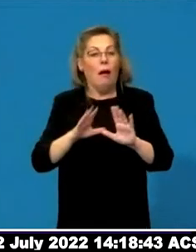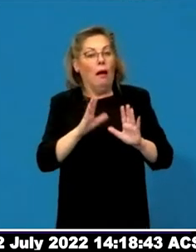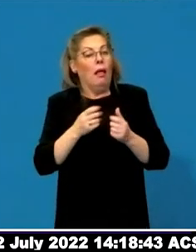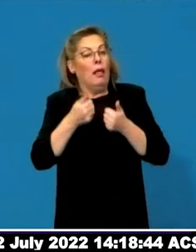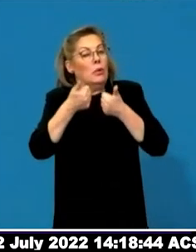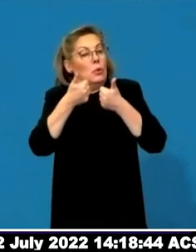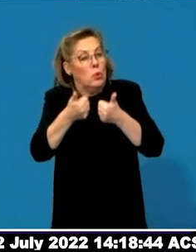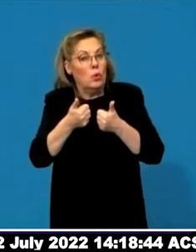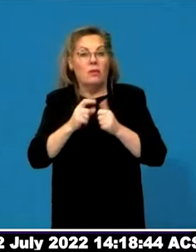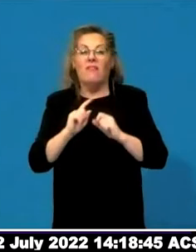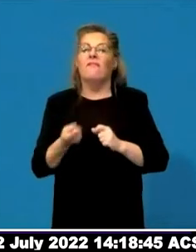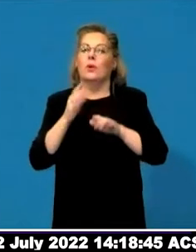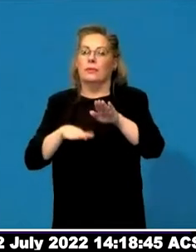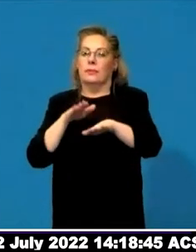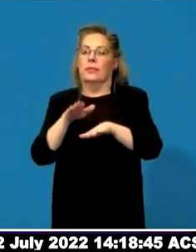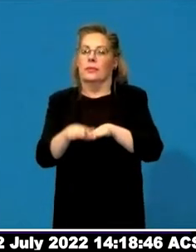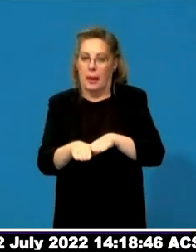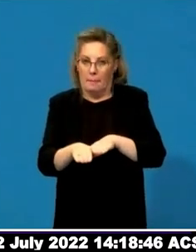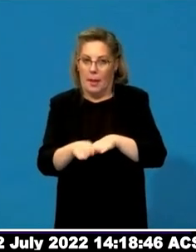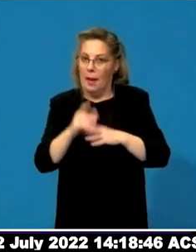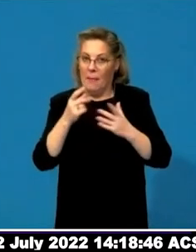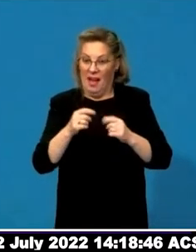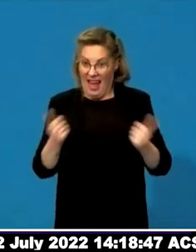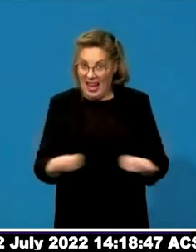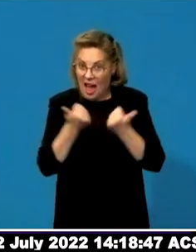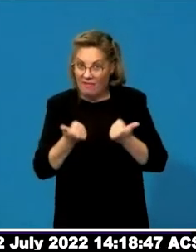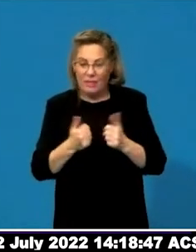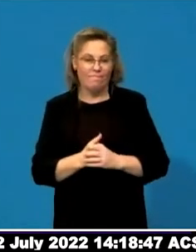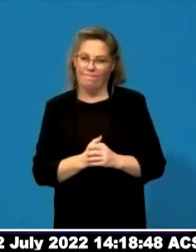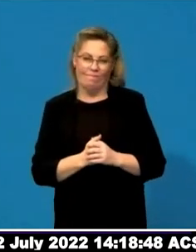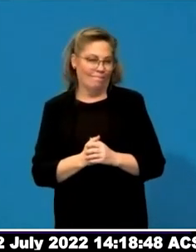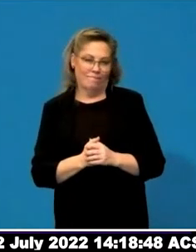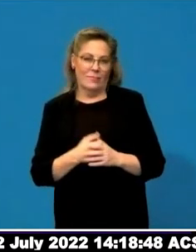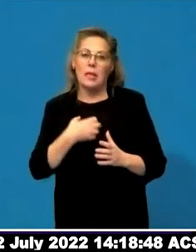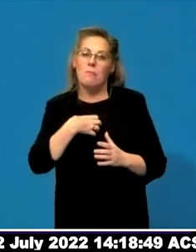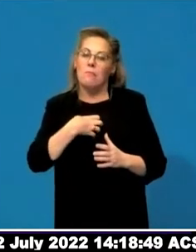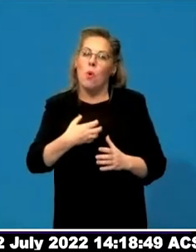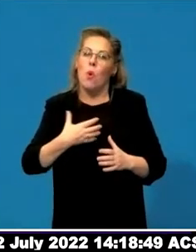And at a more general level - and, to some extent, we've talked about this -